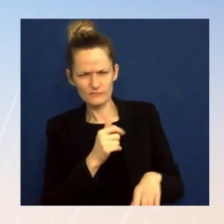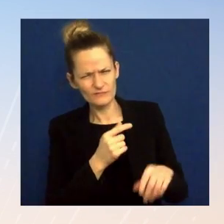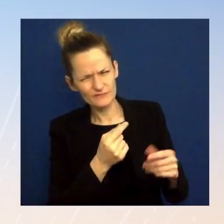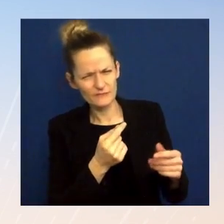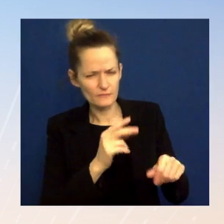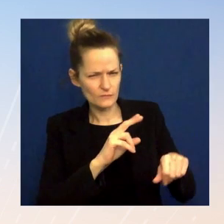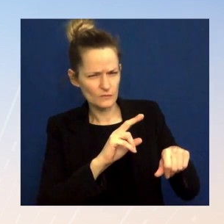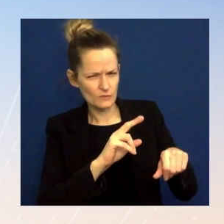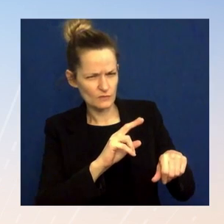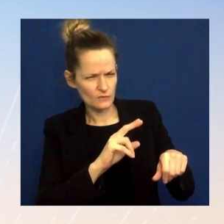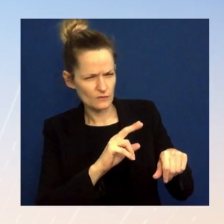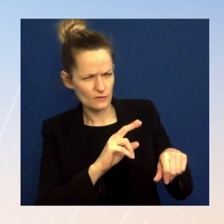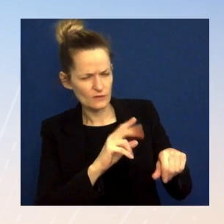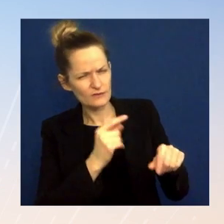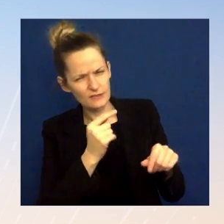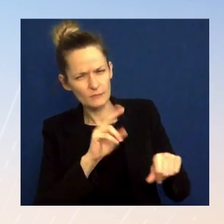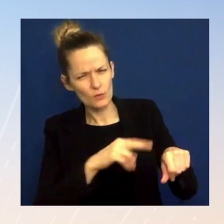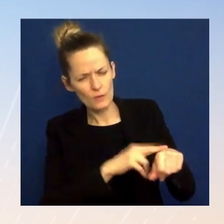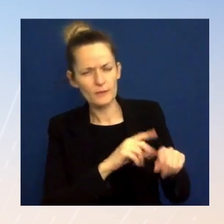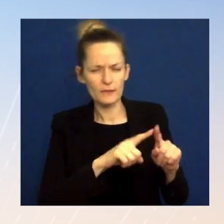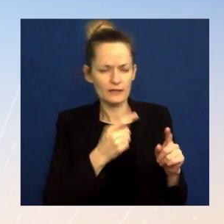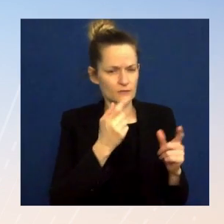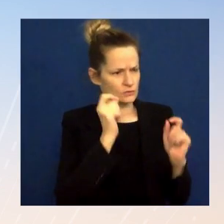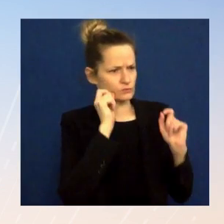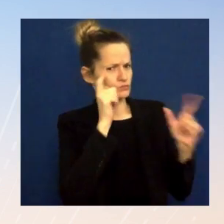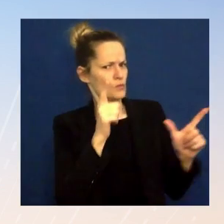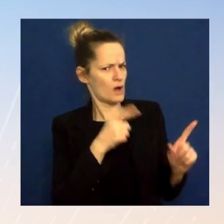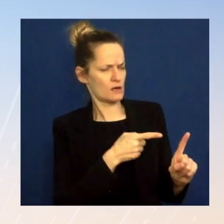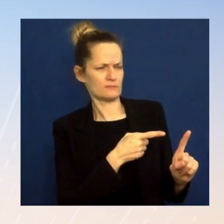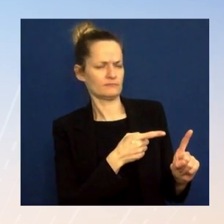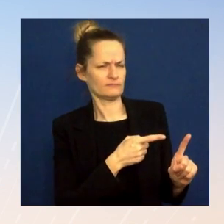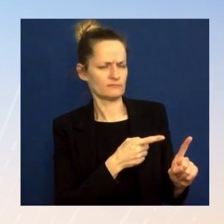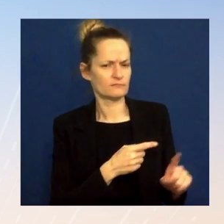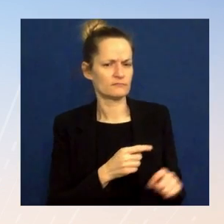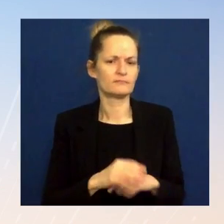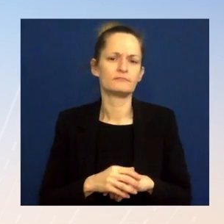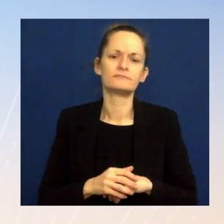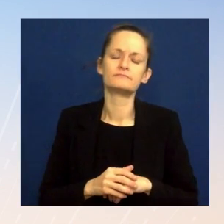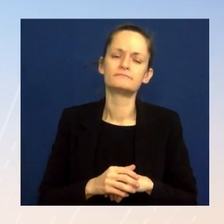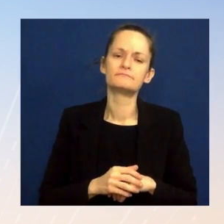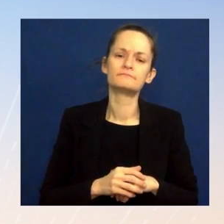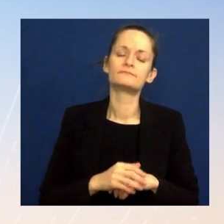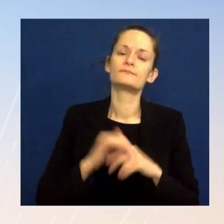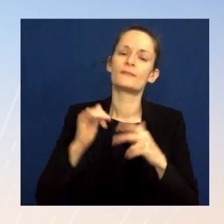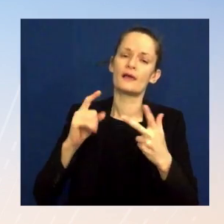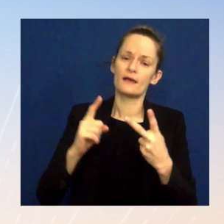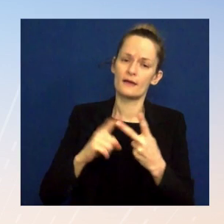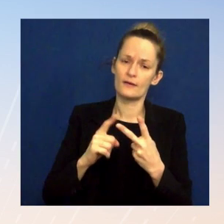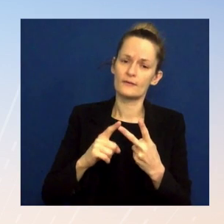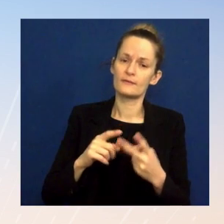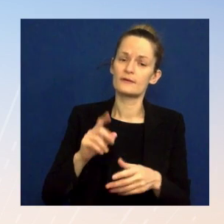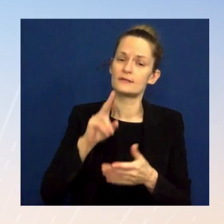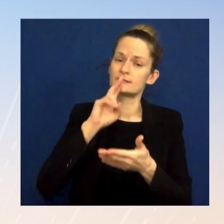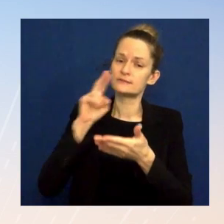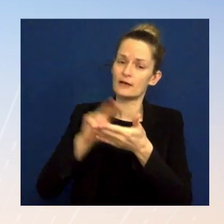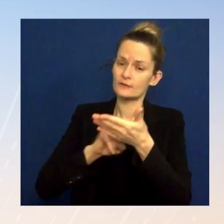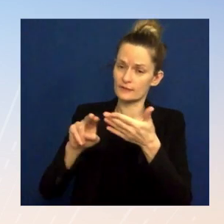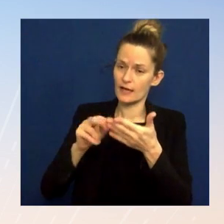if you could put a little meat on the bones of Secretary Yellen's meeting with her Chinese counterpart or her conversation